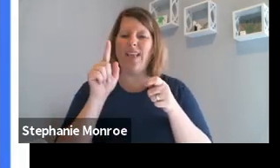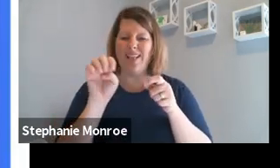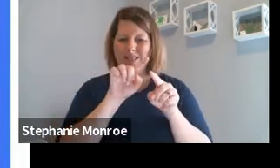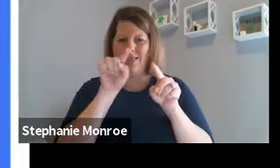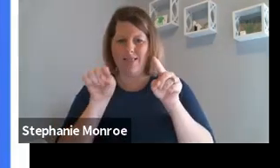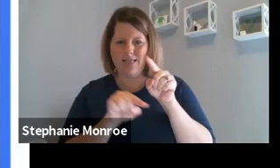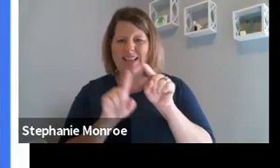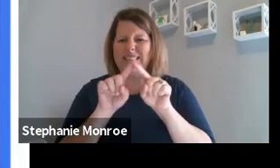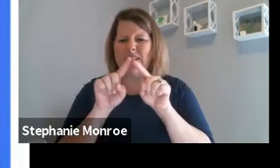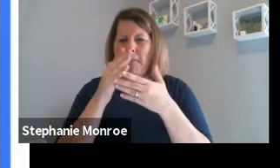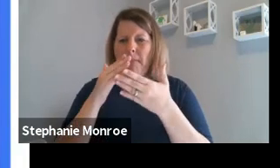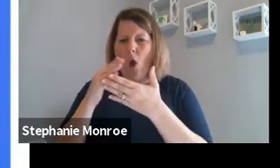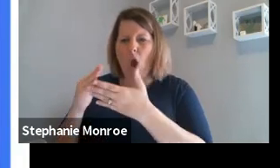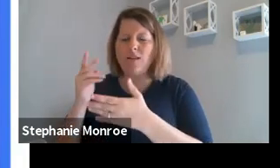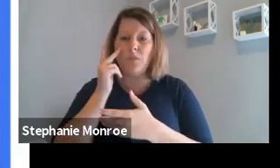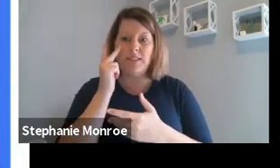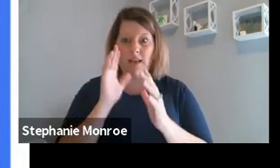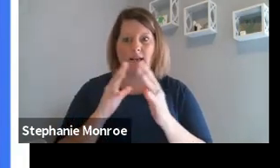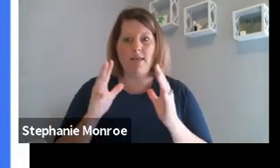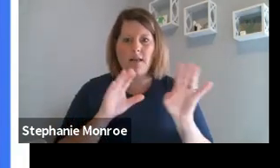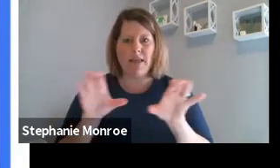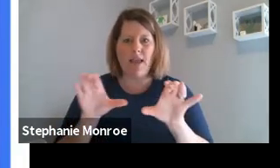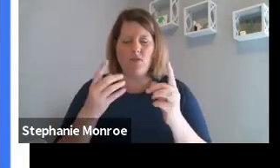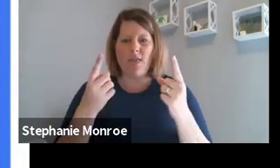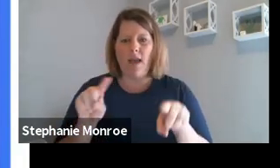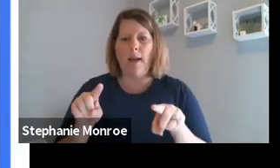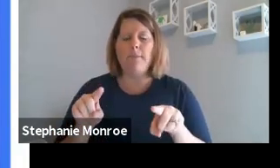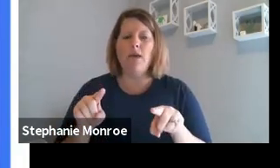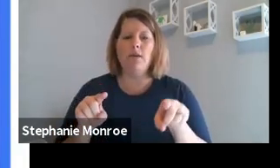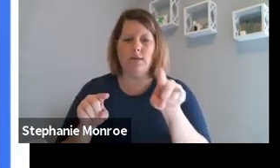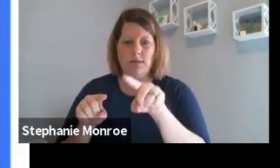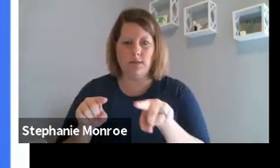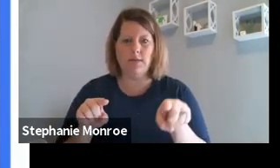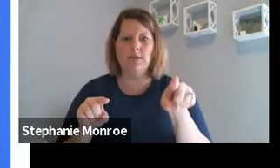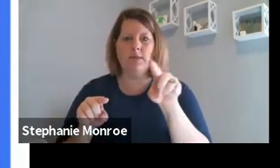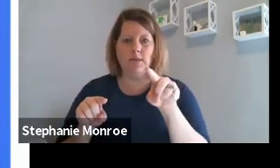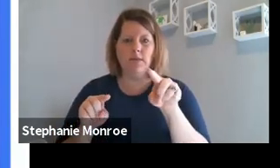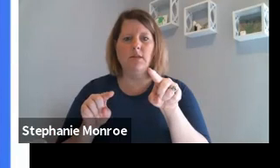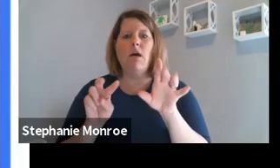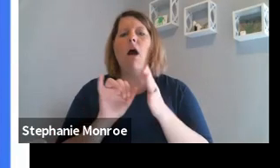and we see a lot of the behavior that takes place, being reflected accurately by this wheel.